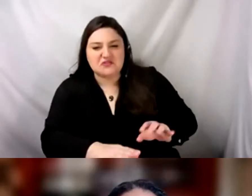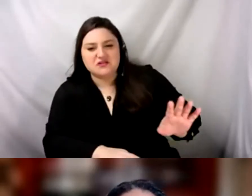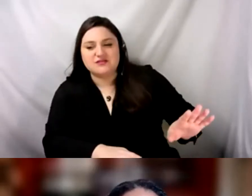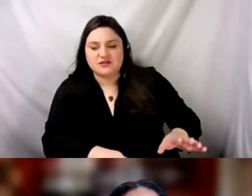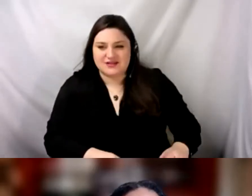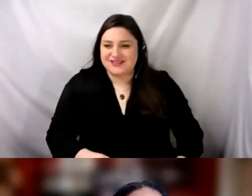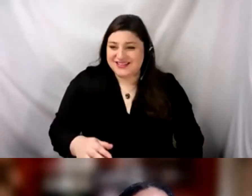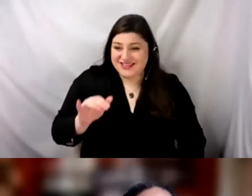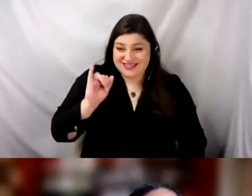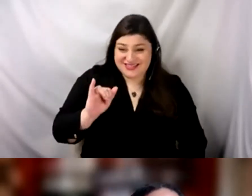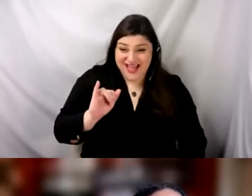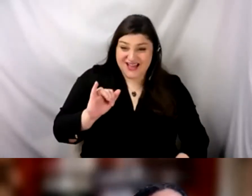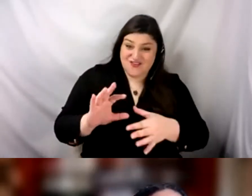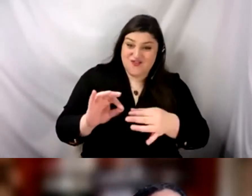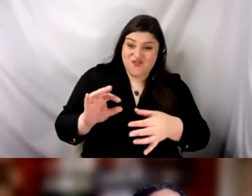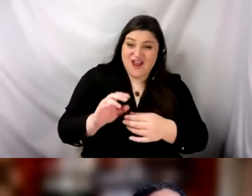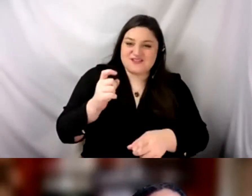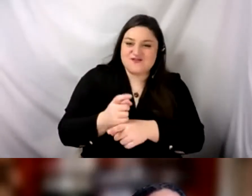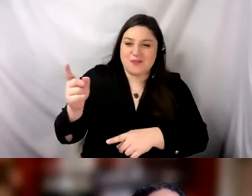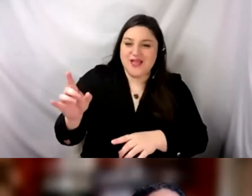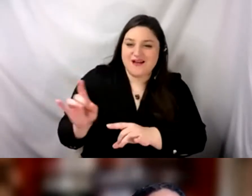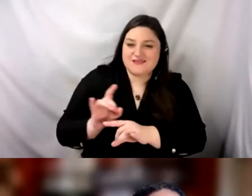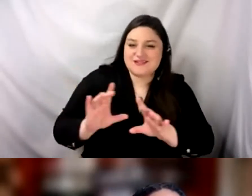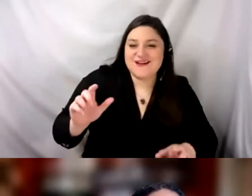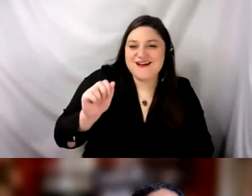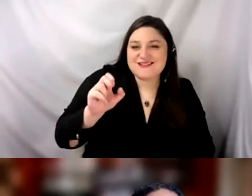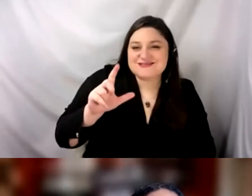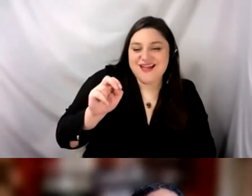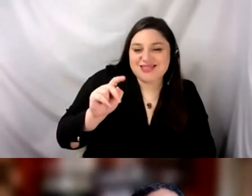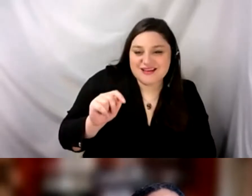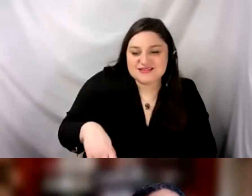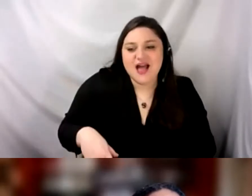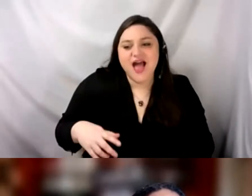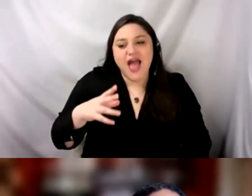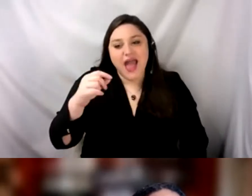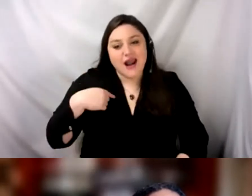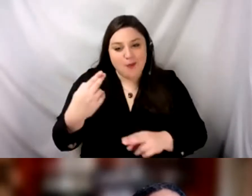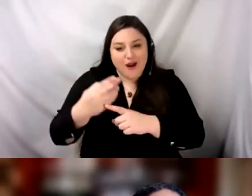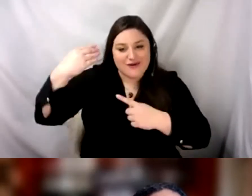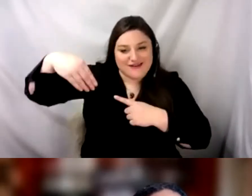So I am wearing he job. I am